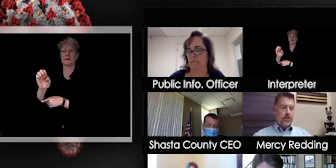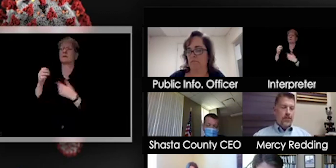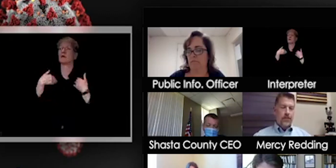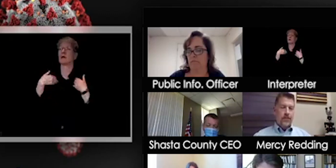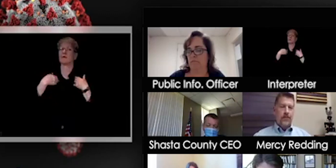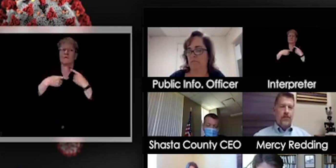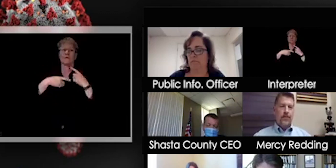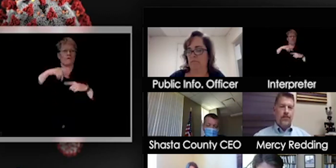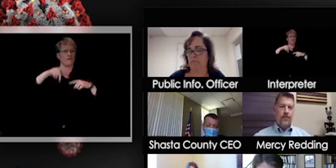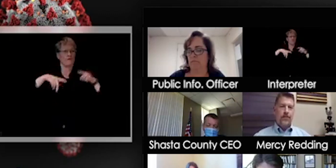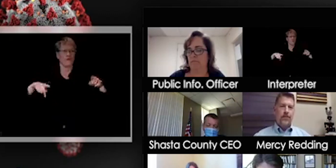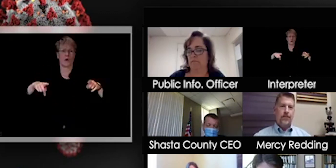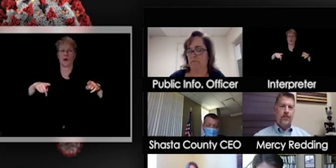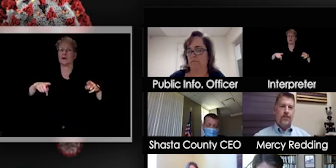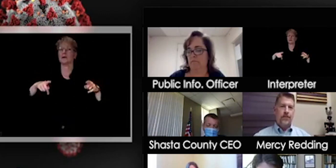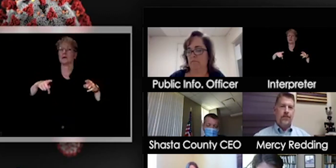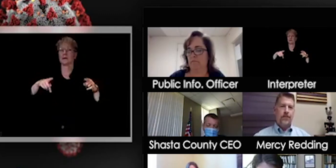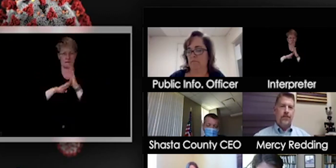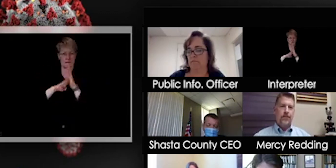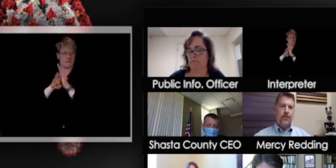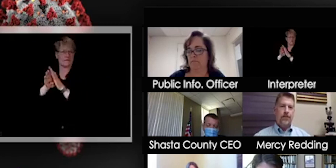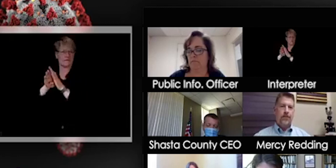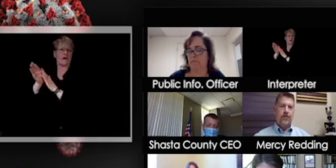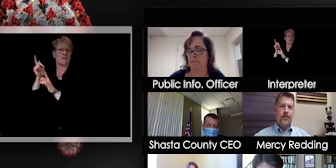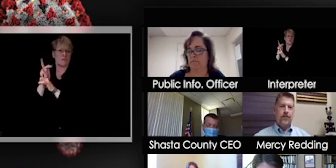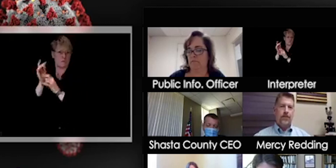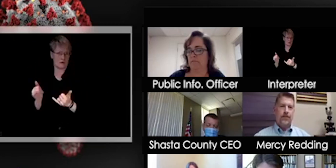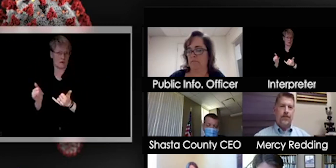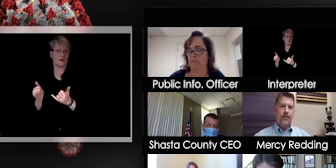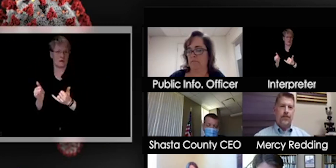development. I think some of the initial groups it's going to be offered to would include